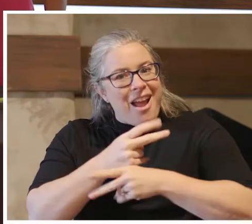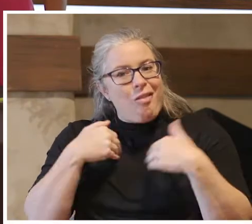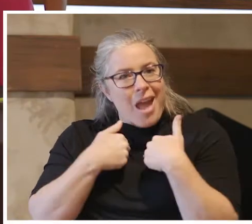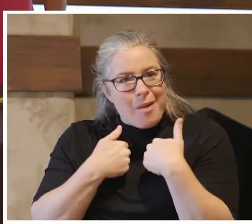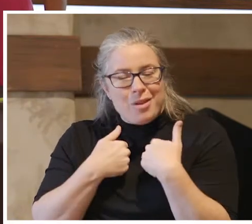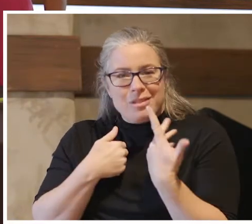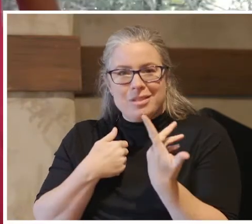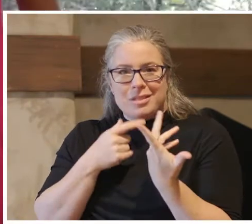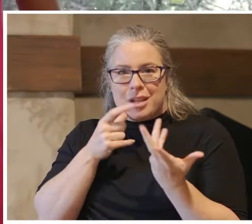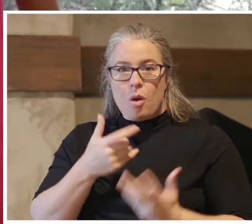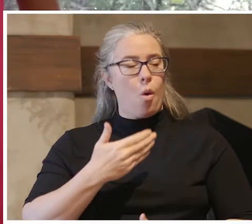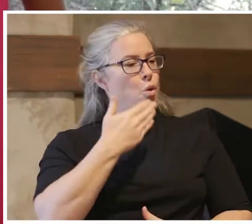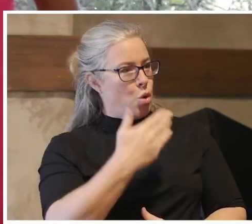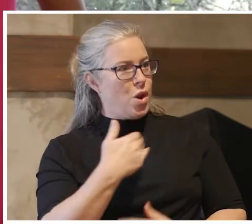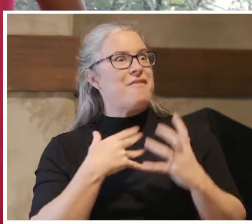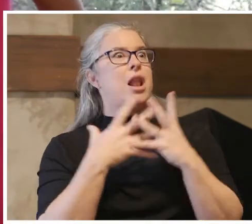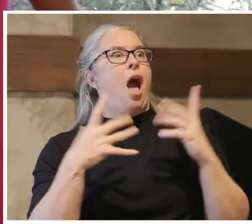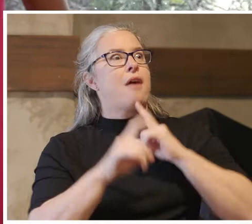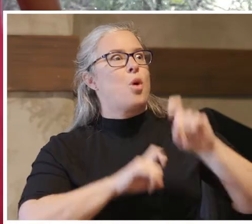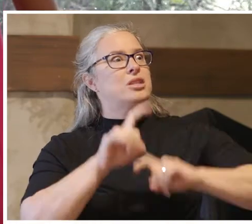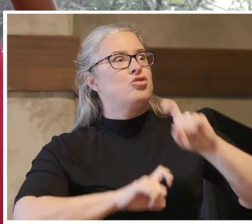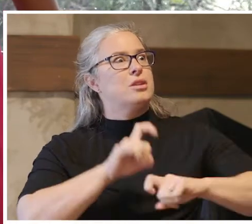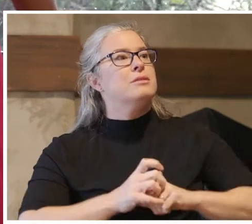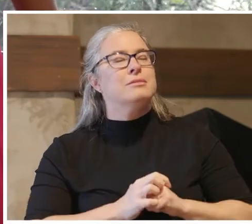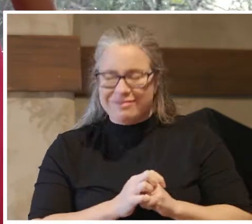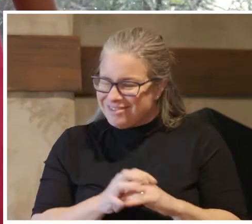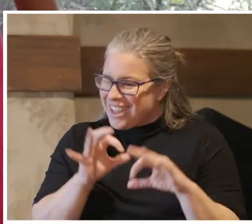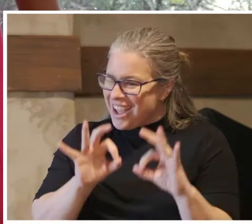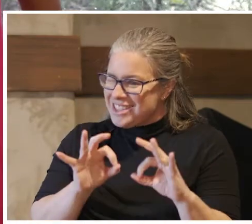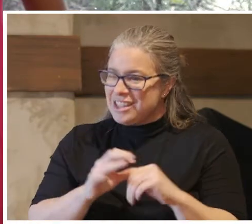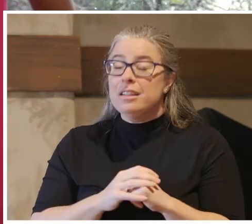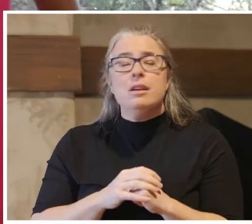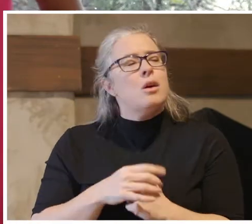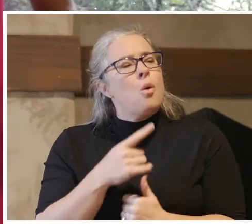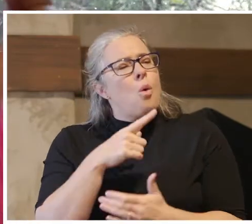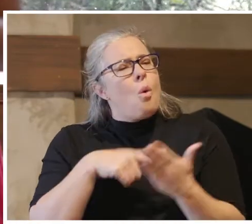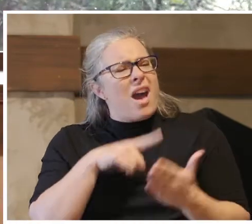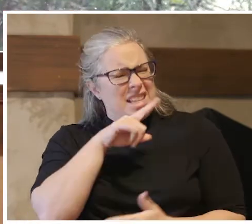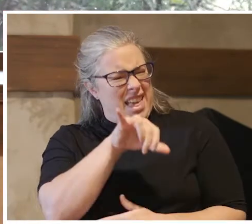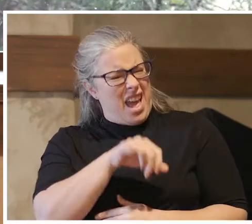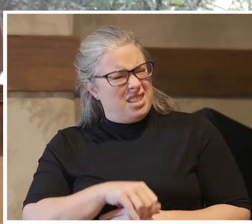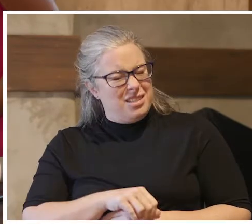that live in our building. Good, 'cause I have a lot of questions! Excellent! - What is Dove?